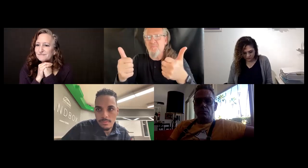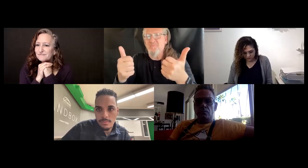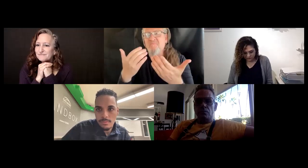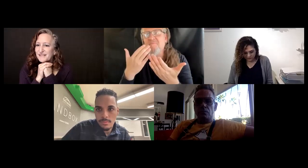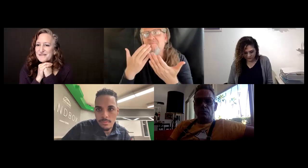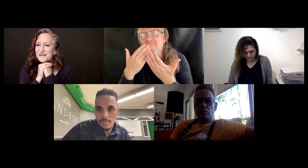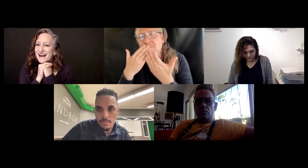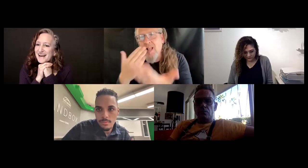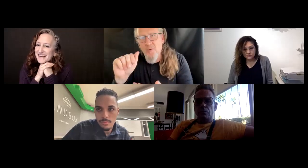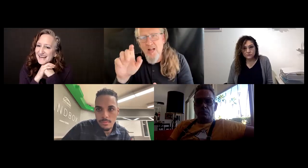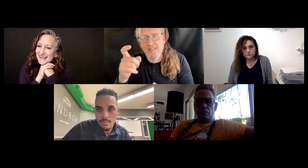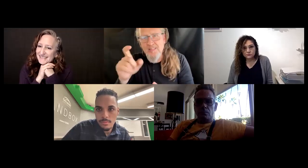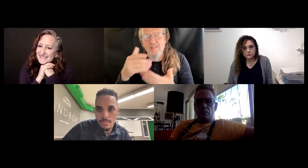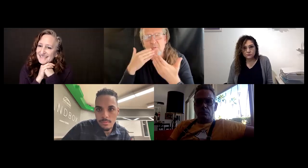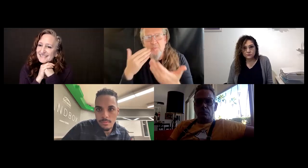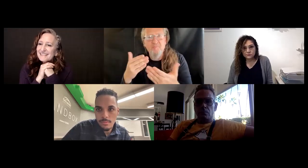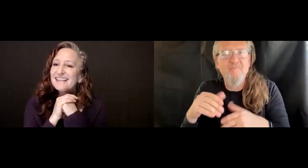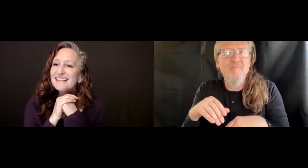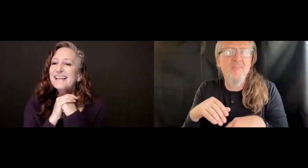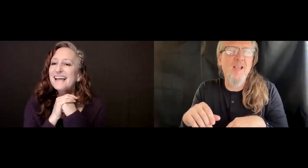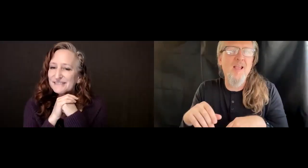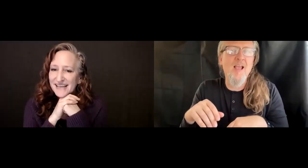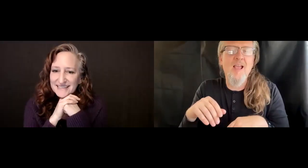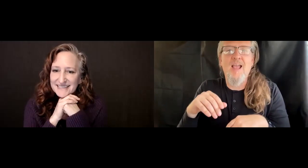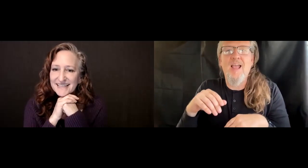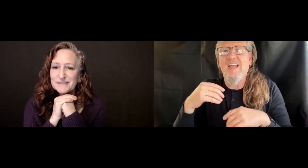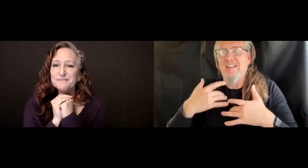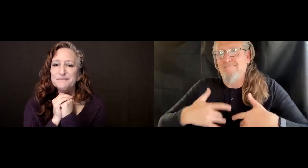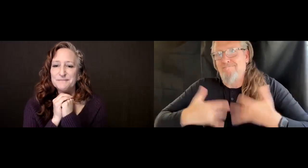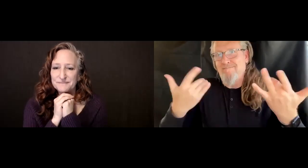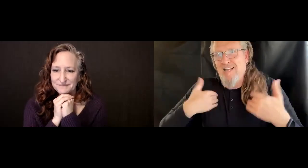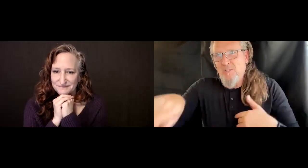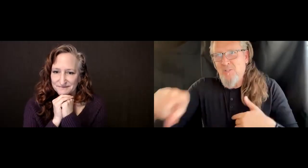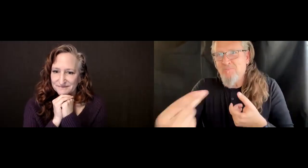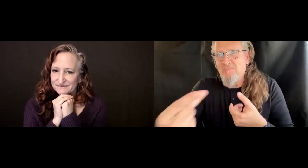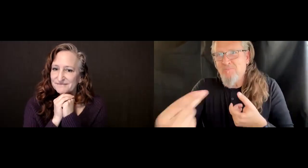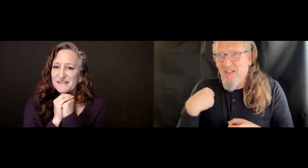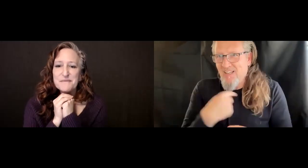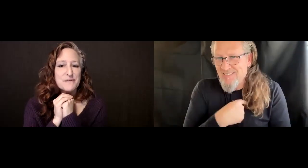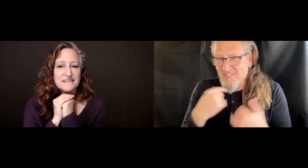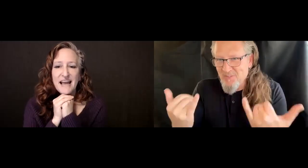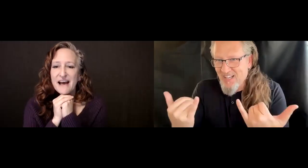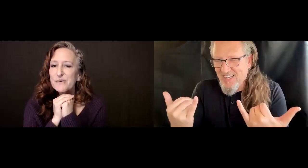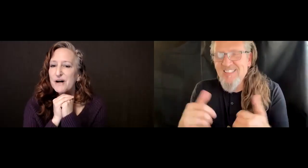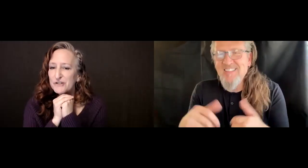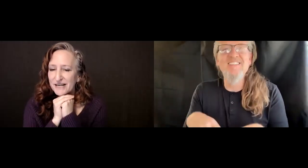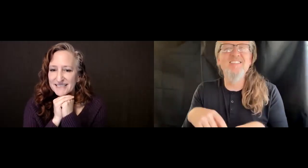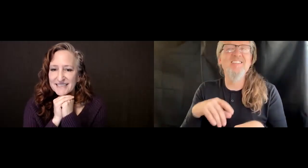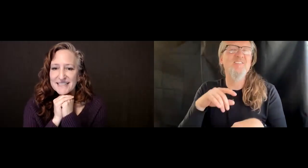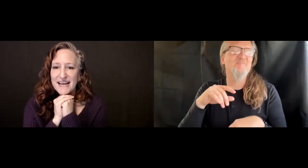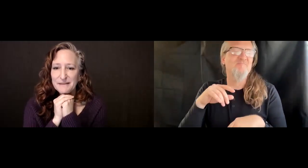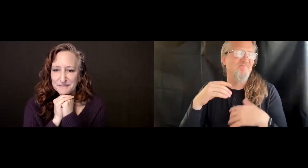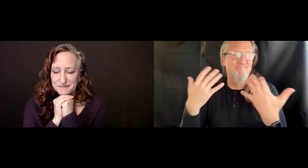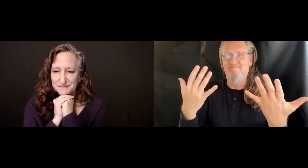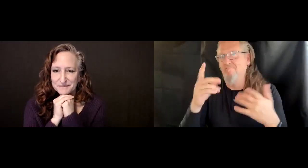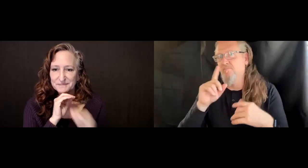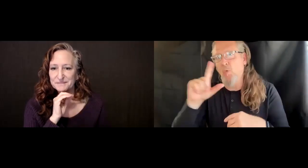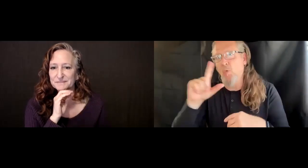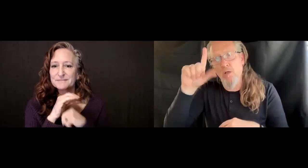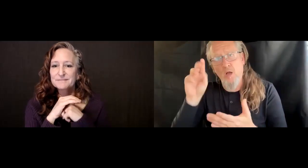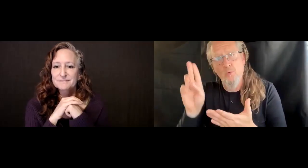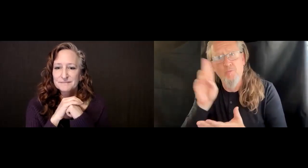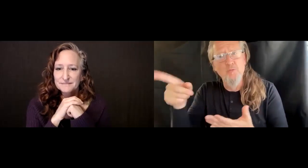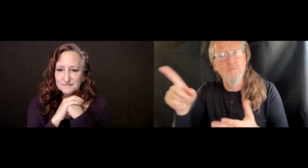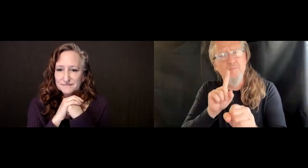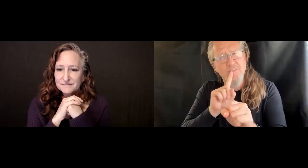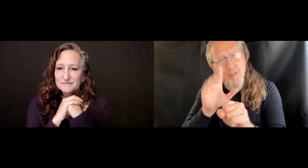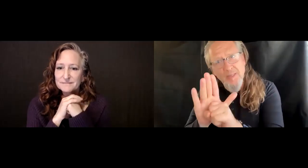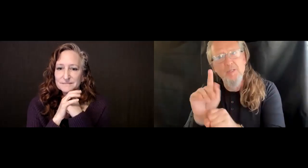Alright. Thank you, Lexi. I'm thrilled to have you all join us today.